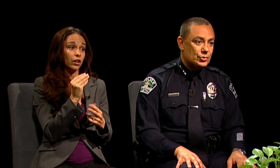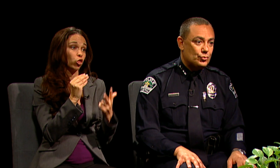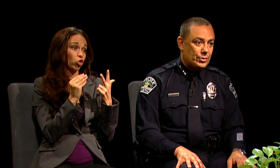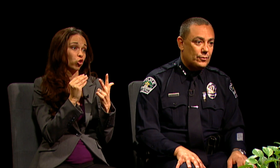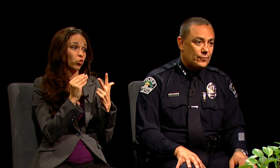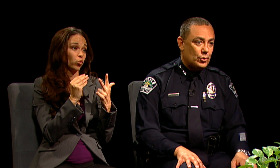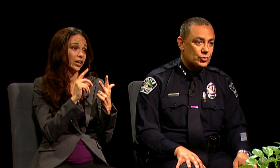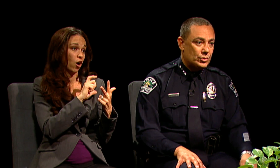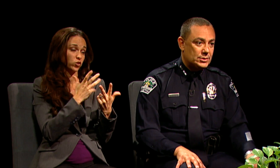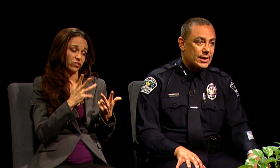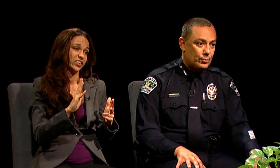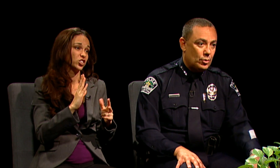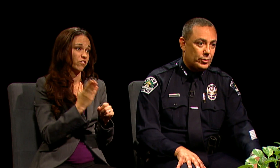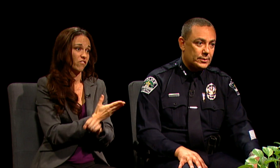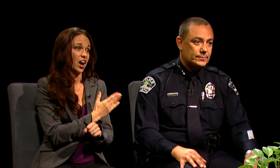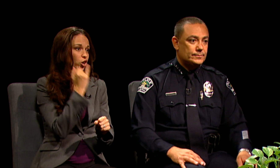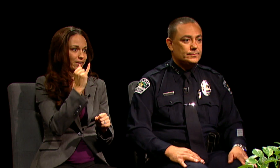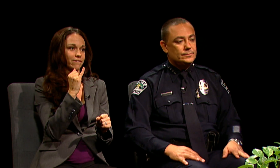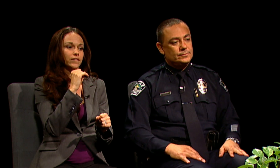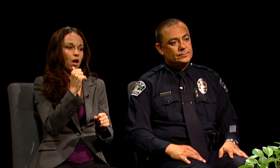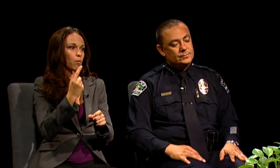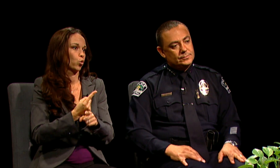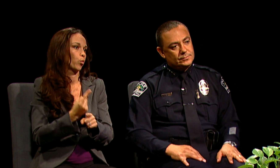WHEN THEIR FORCE WAS NOT APPROPRIATE.